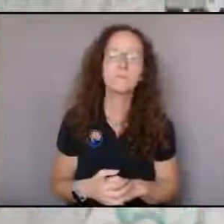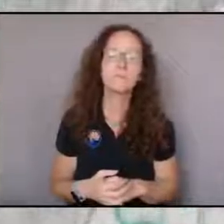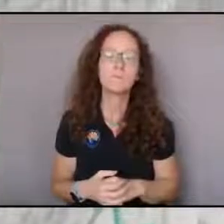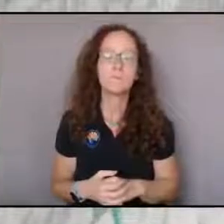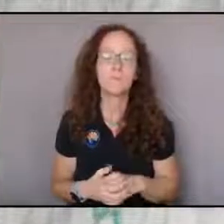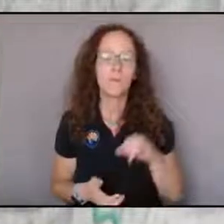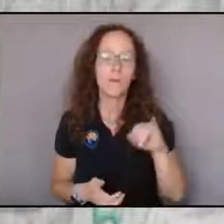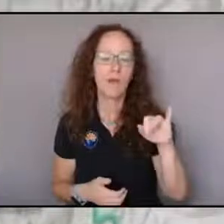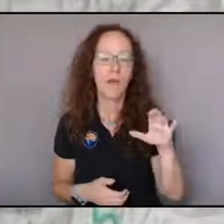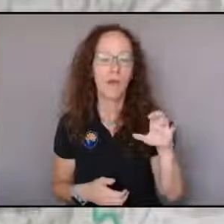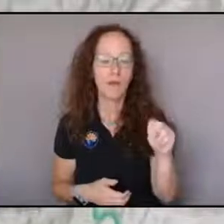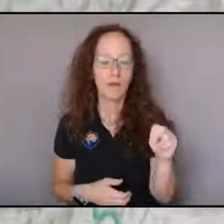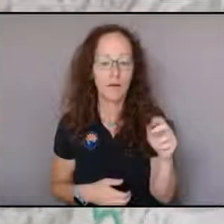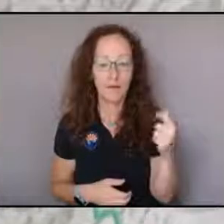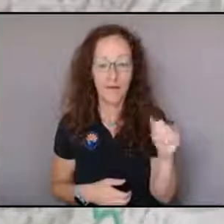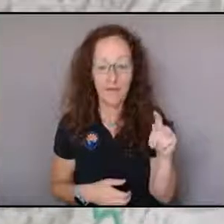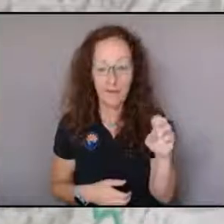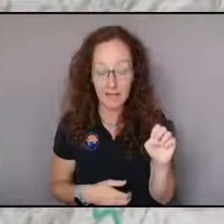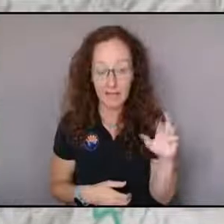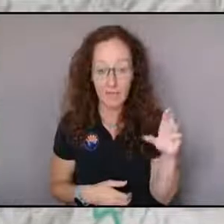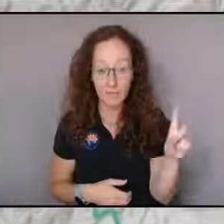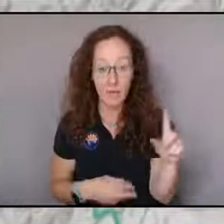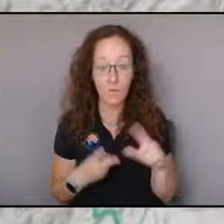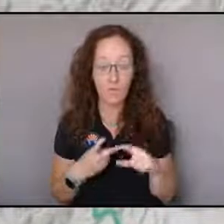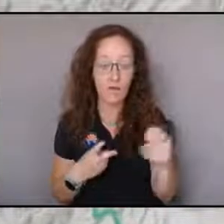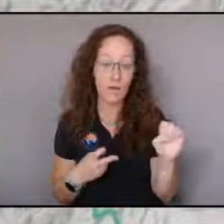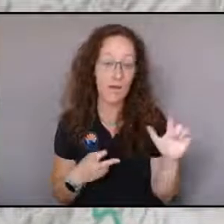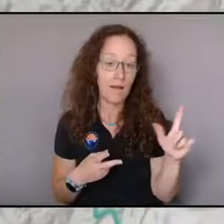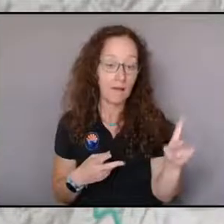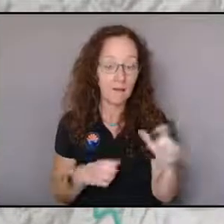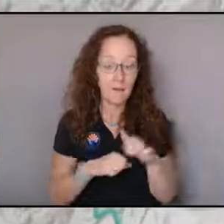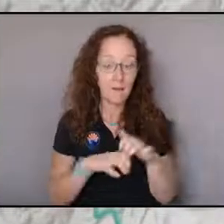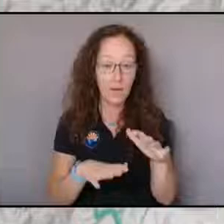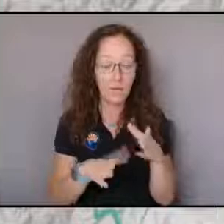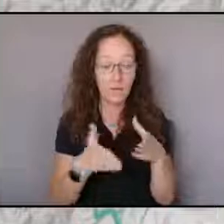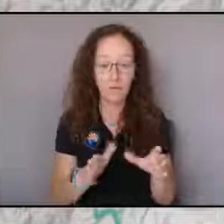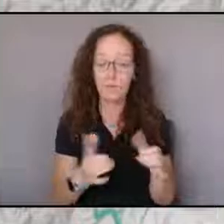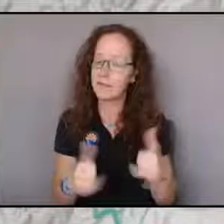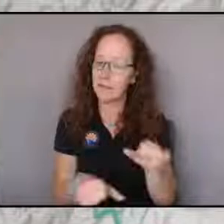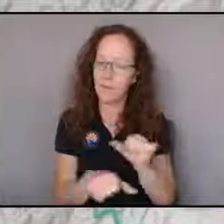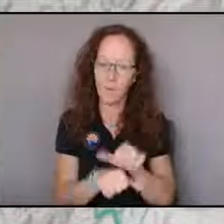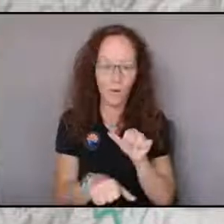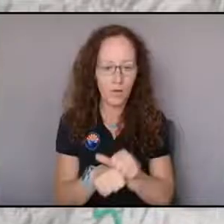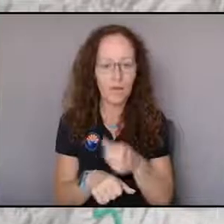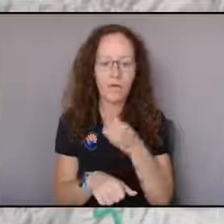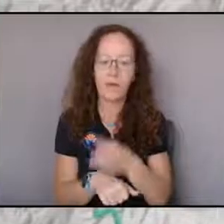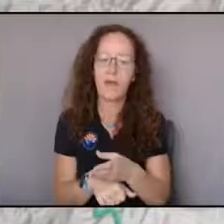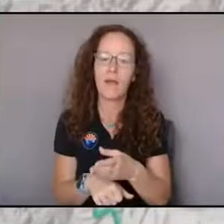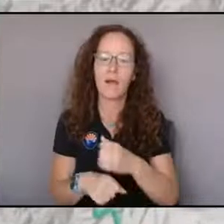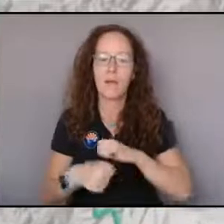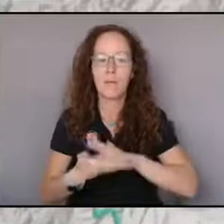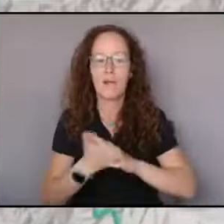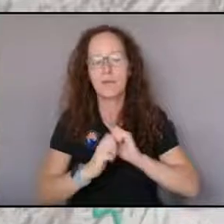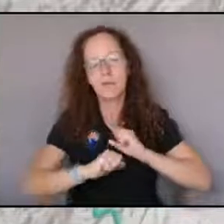UP IN -- ON IRON GATE ROAD, AND ELK MOUNTAIN ROAD, THAT'S -- THEY'RE STILL WORKING THAT AND MAKING IT PRETTY BULLET PROOF IN CASE THIS FIRE SHOULD WANT TO